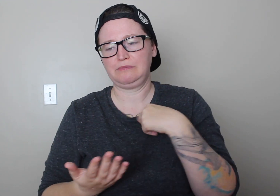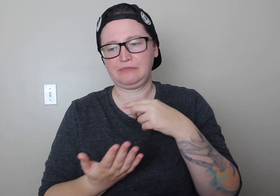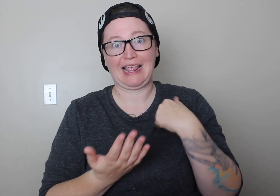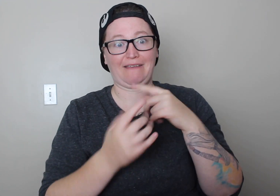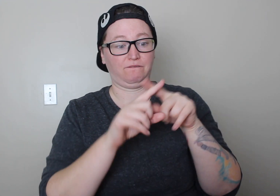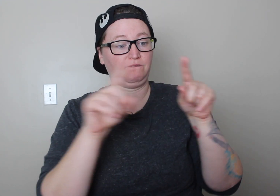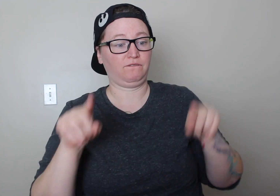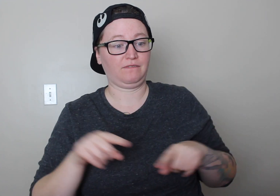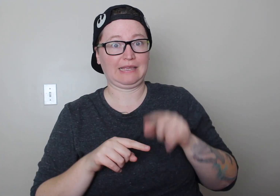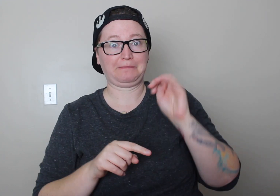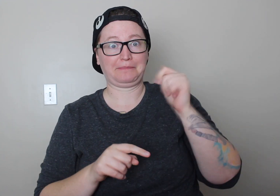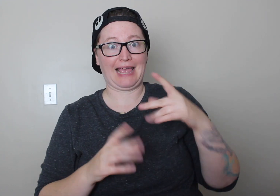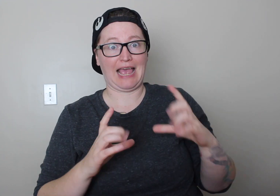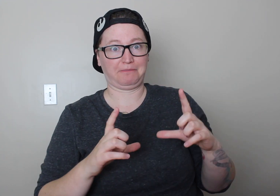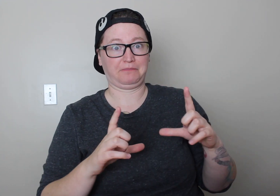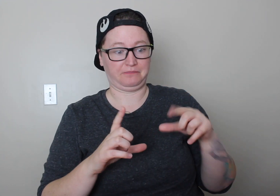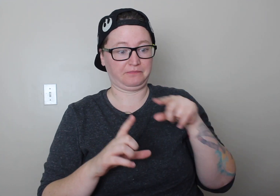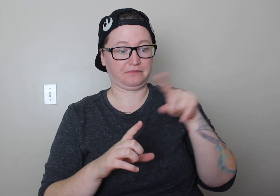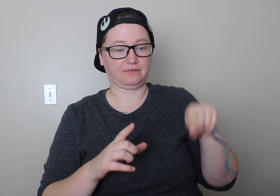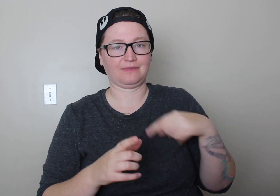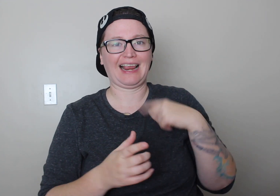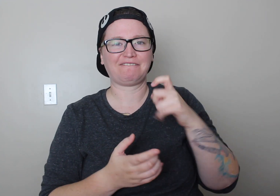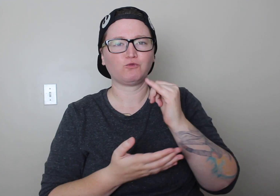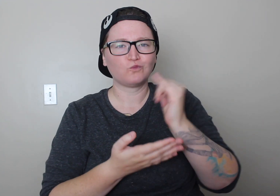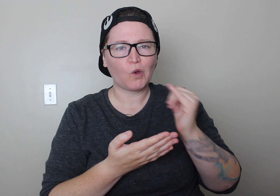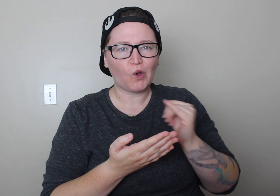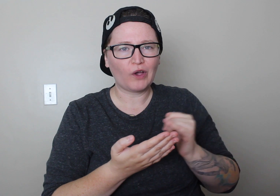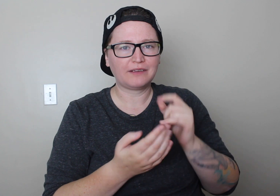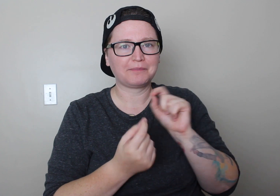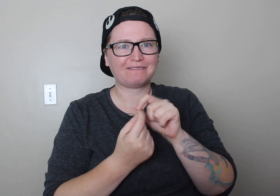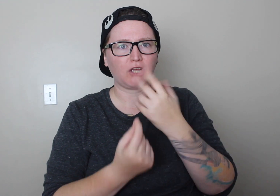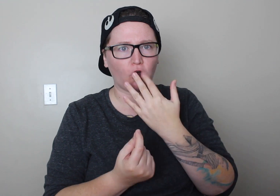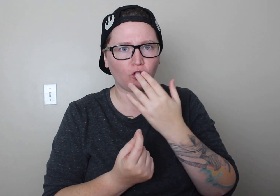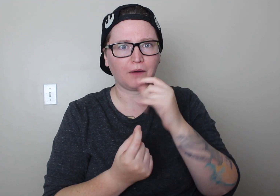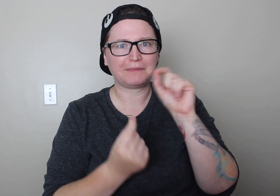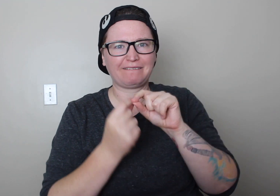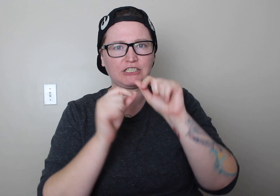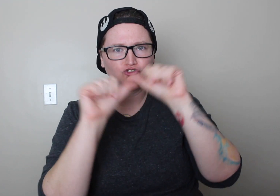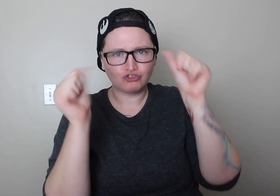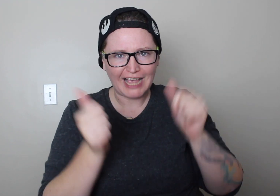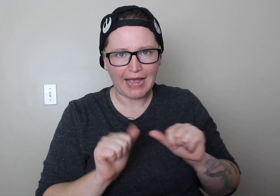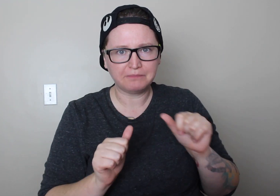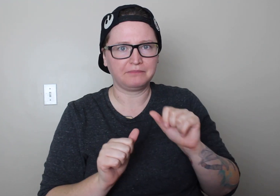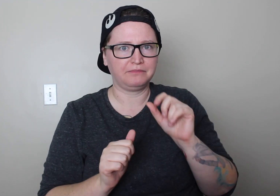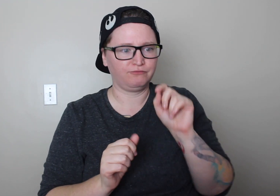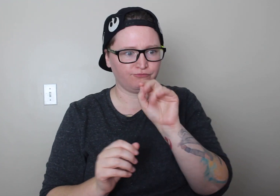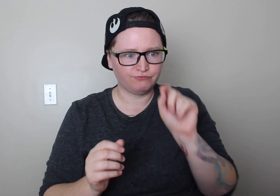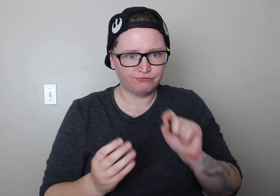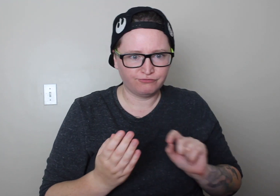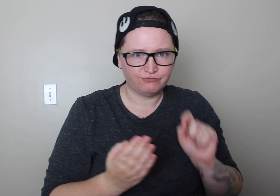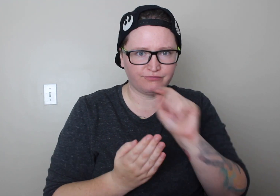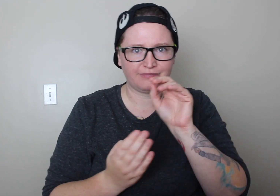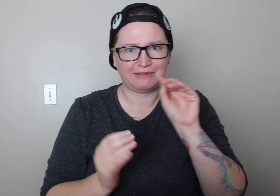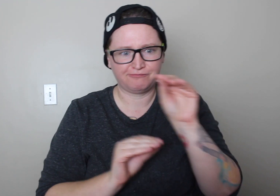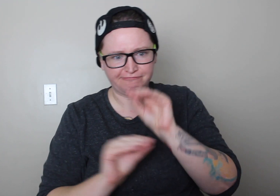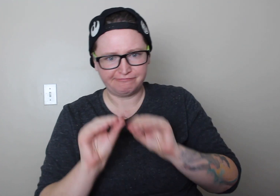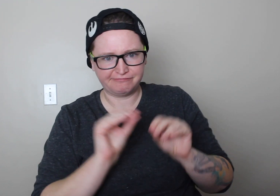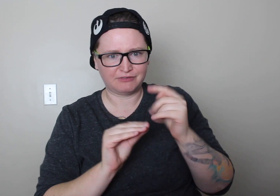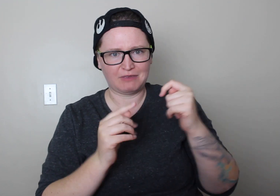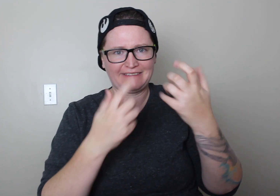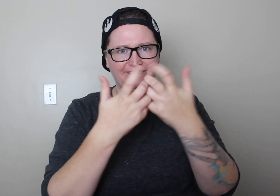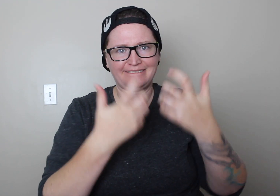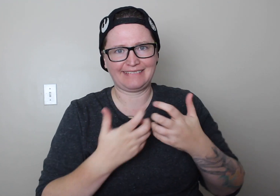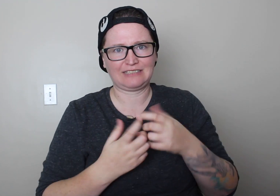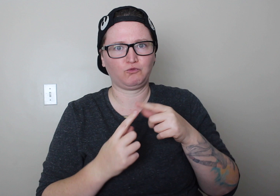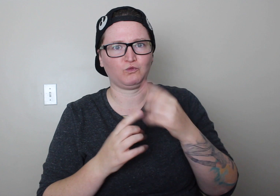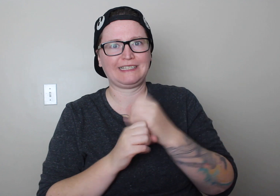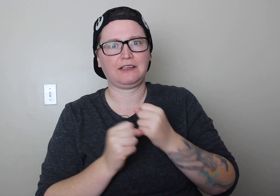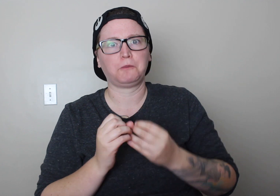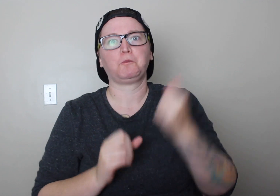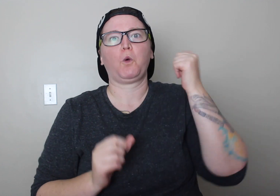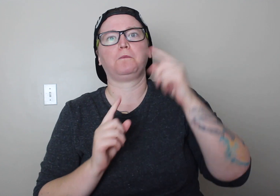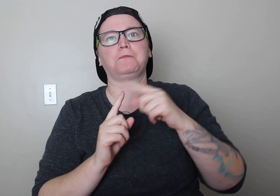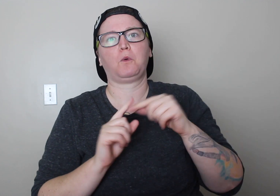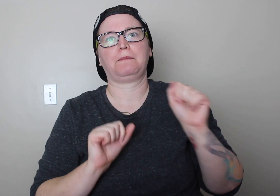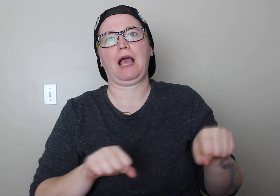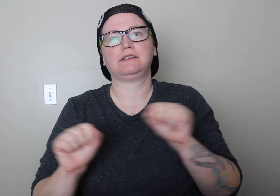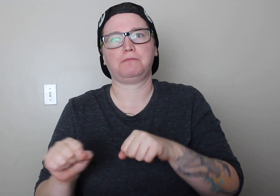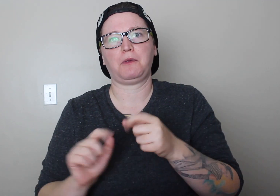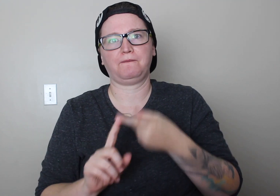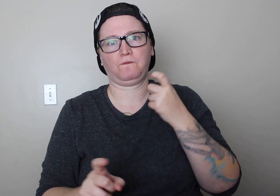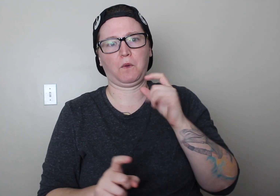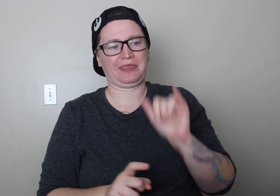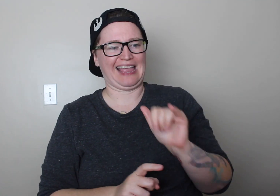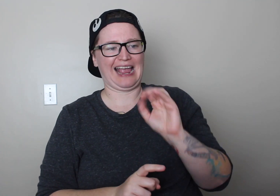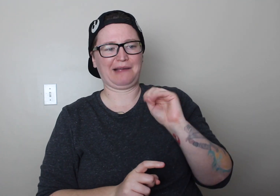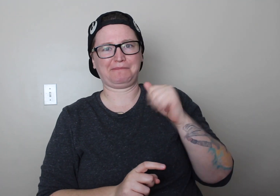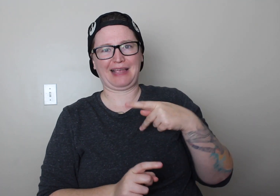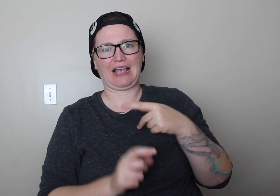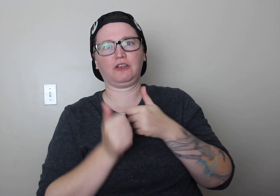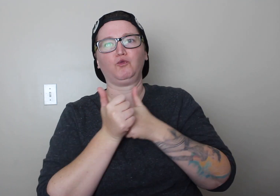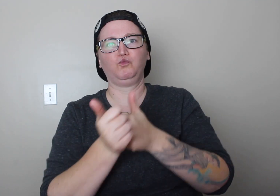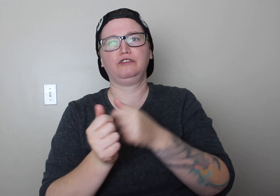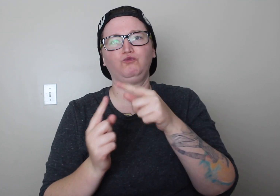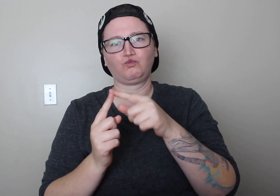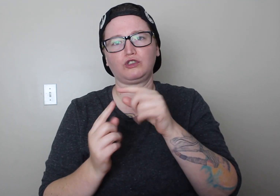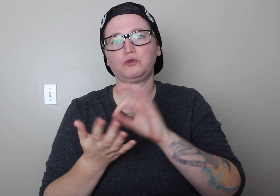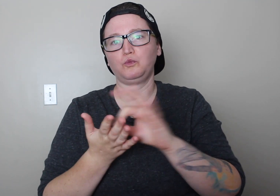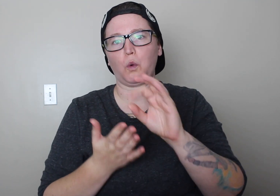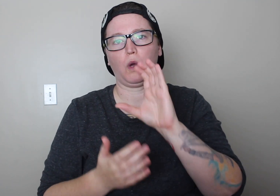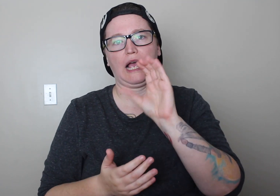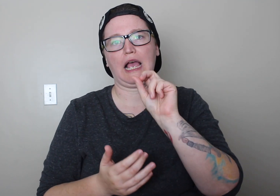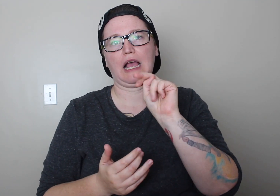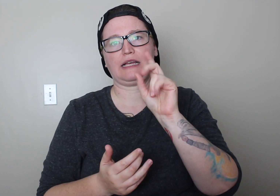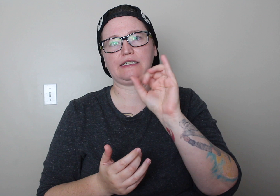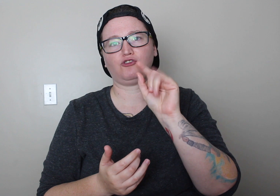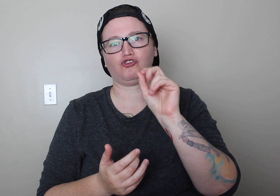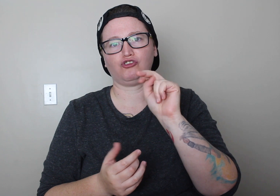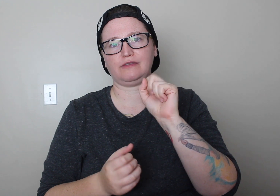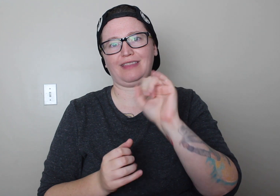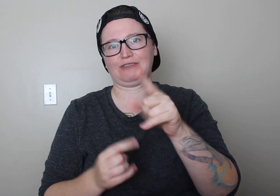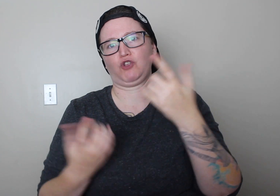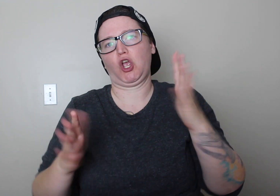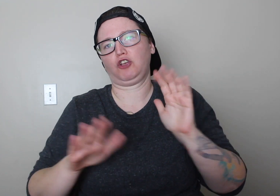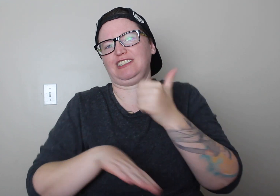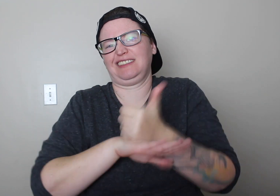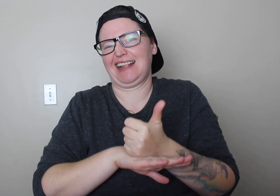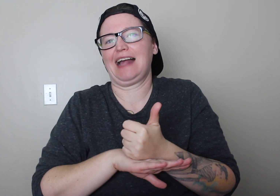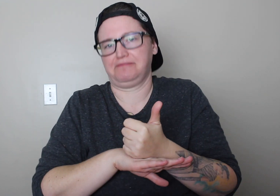Will have a map sheet where you could draw terrain type or monsters, and specific shapes to fit on the map as best as you could to earn the most points possible according to the scoring conditions.